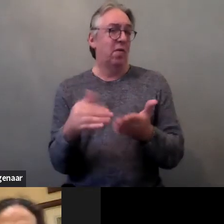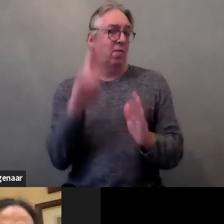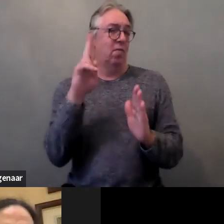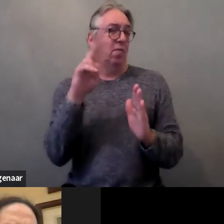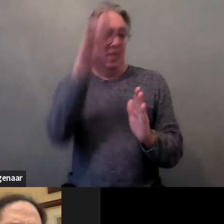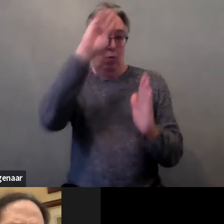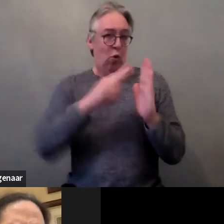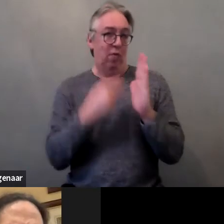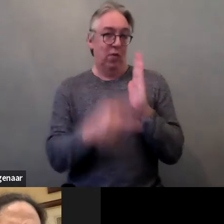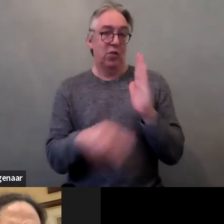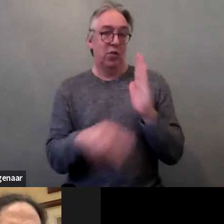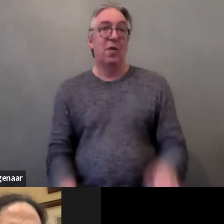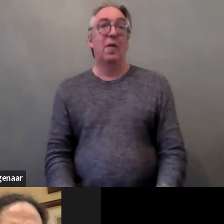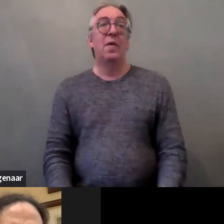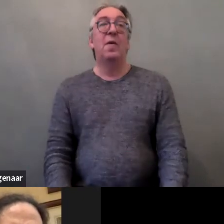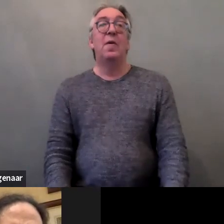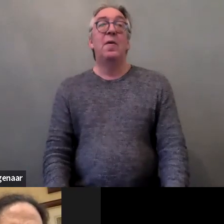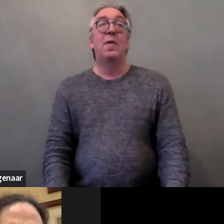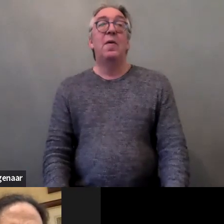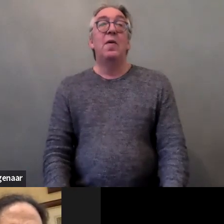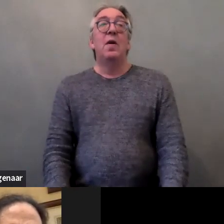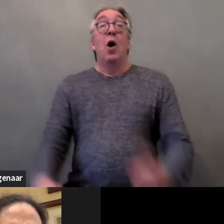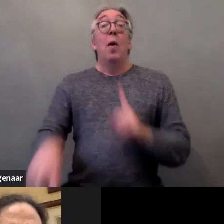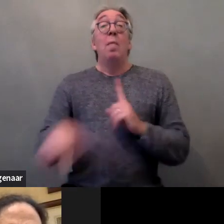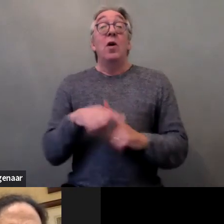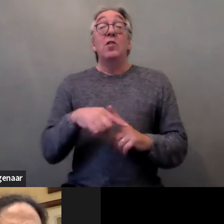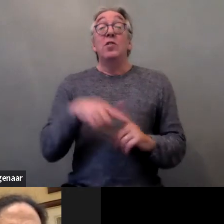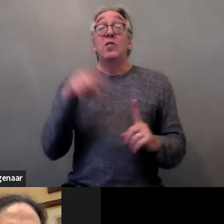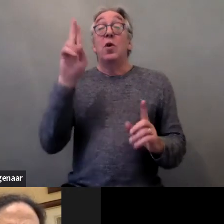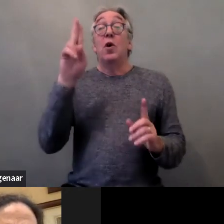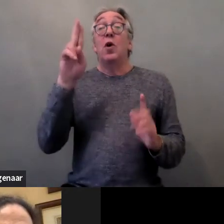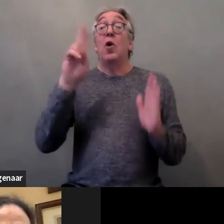That the Convention calls for, as I said earlier,